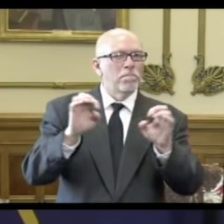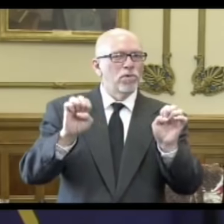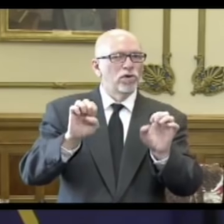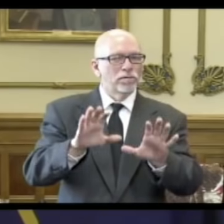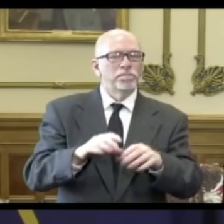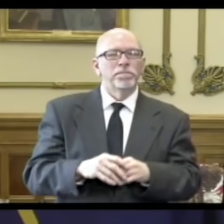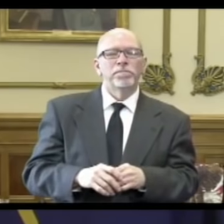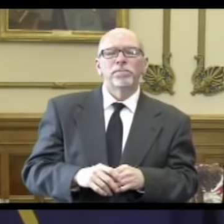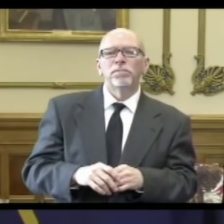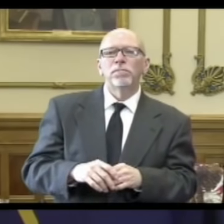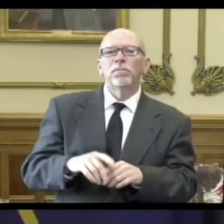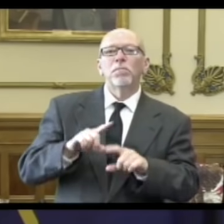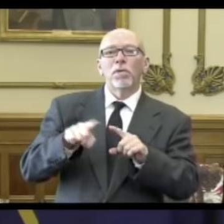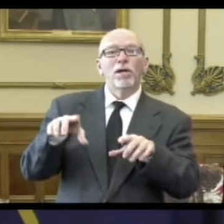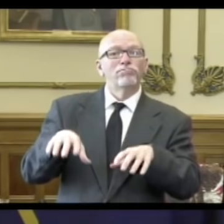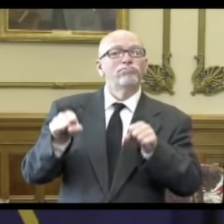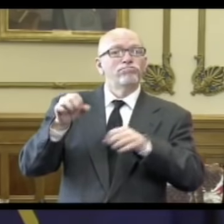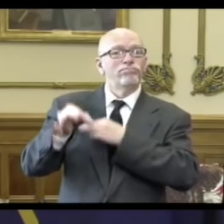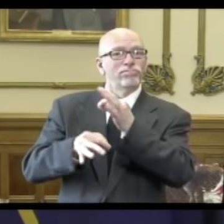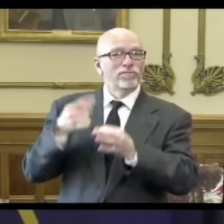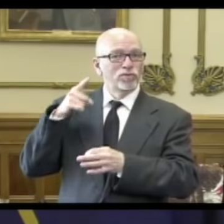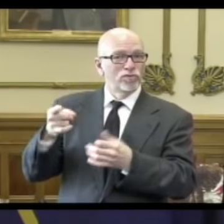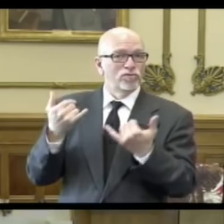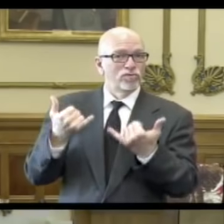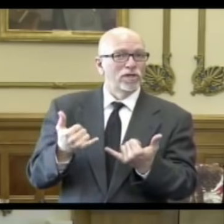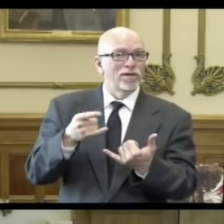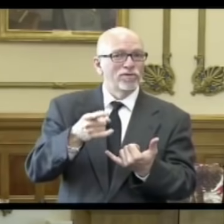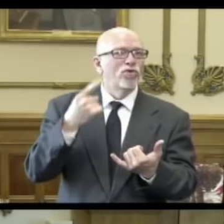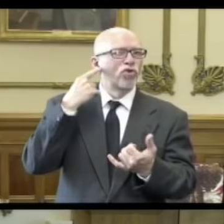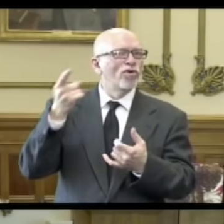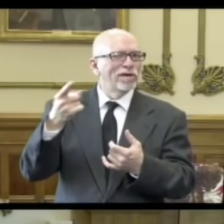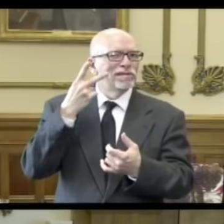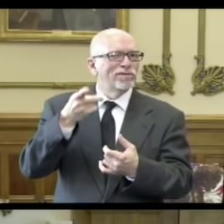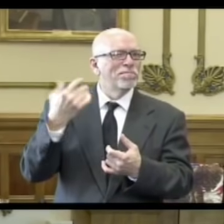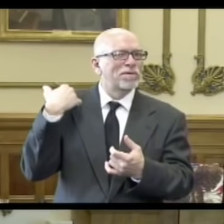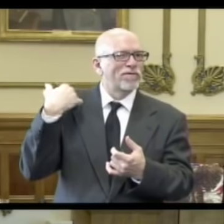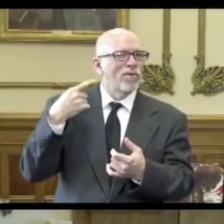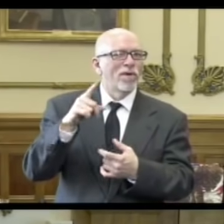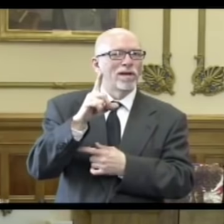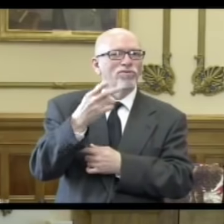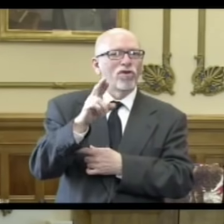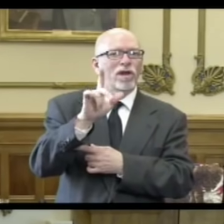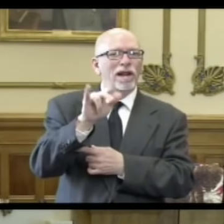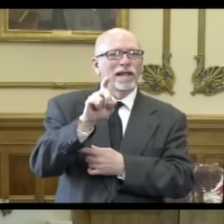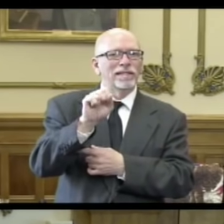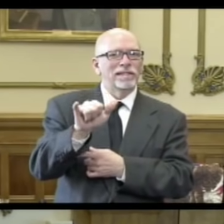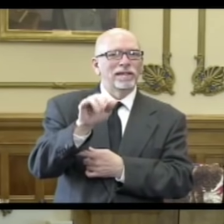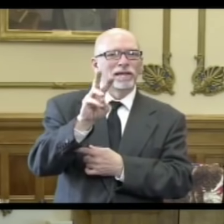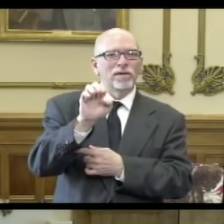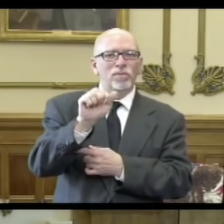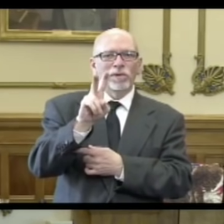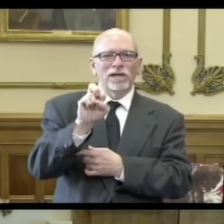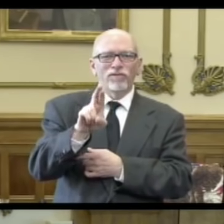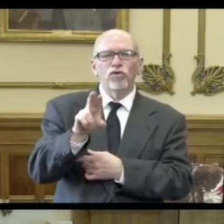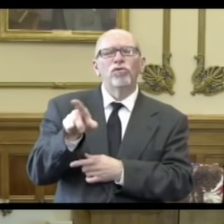I'M NOT JOINED BY DOCTOR BOX SHE IS STILL TENDING TO A NON COVID FAMILY EMERGENCY.